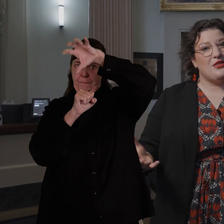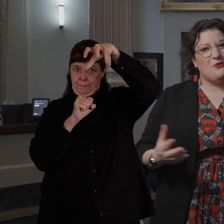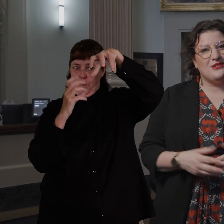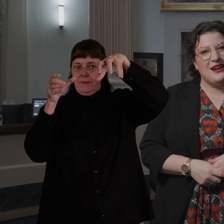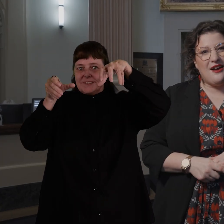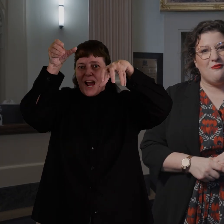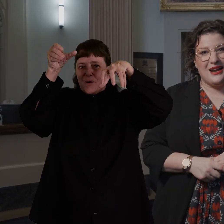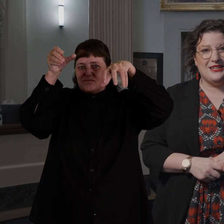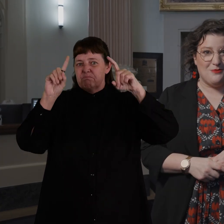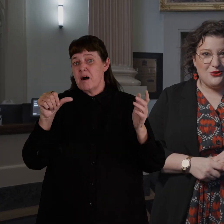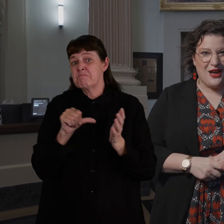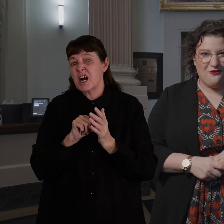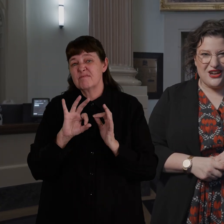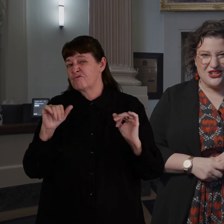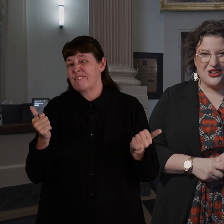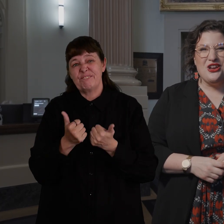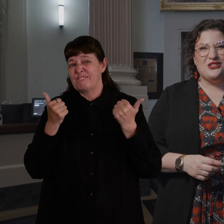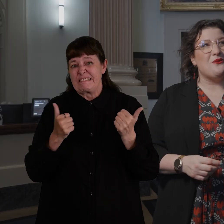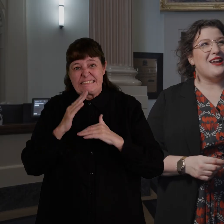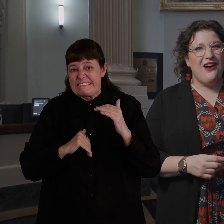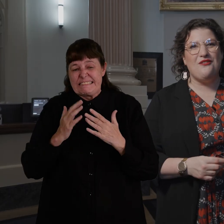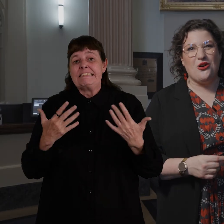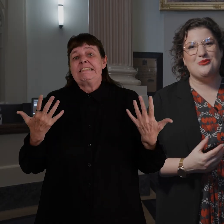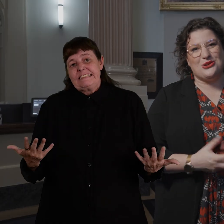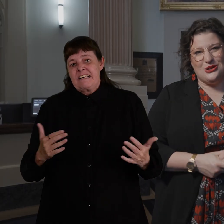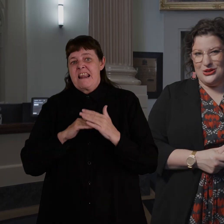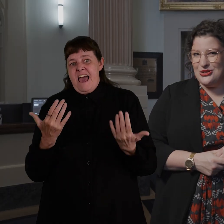but there wasn't enough money to build that feature. So we now have an optical